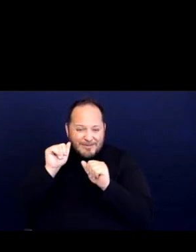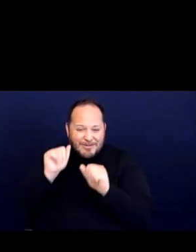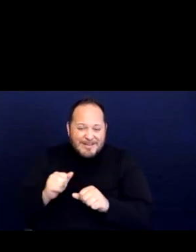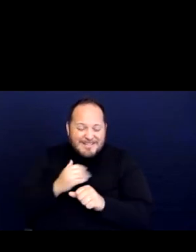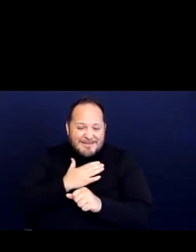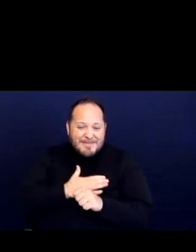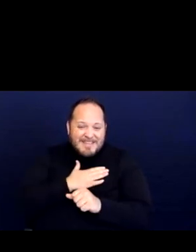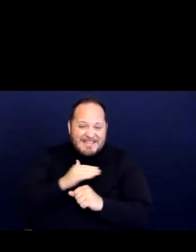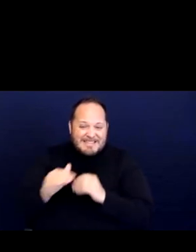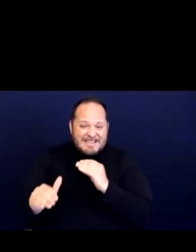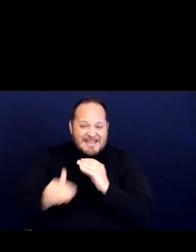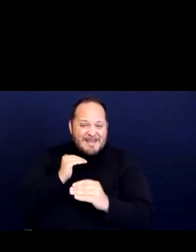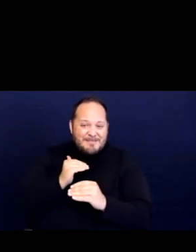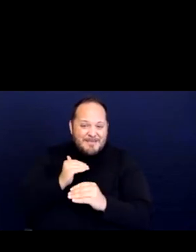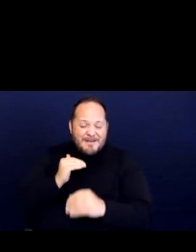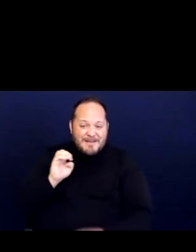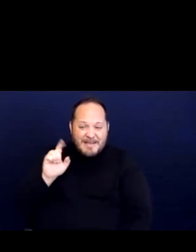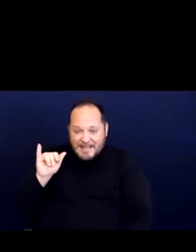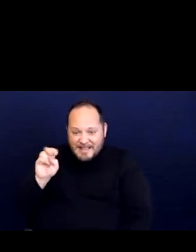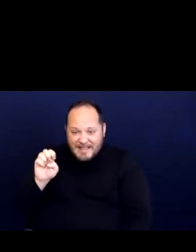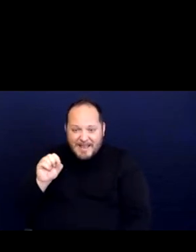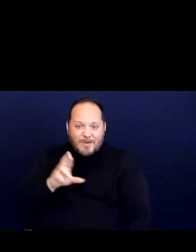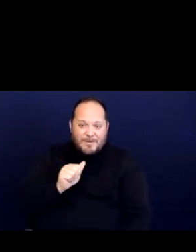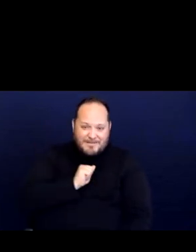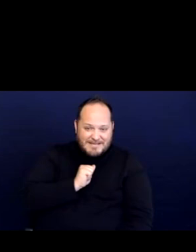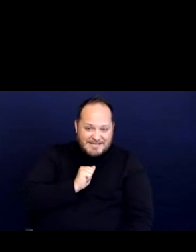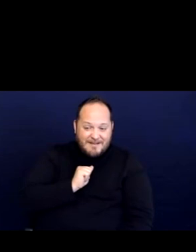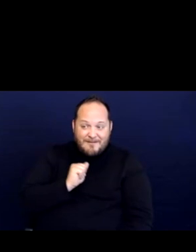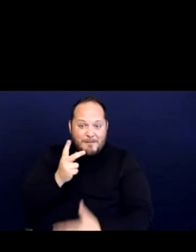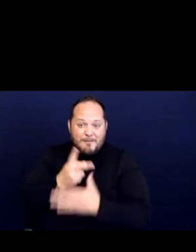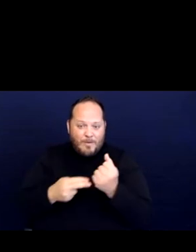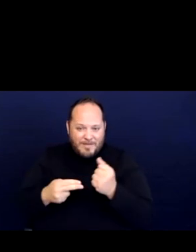email Elaine or I or both of us email us this question,